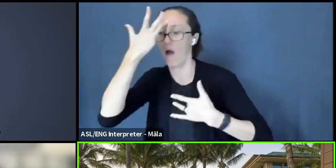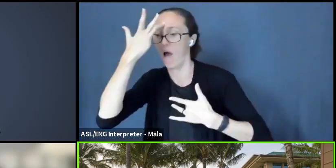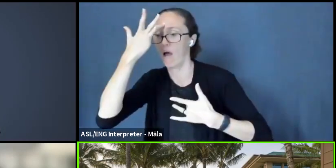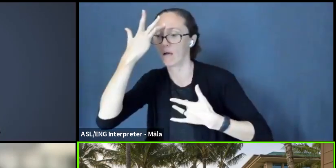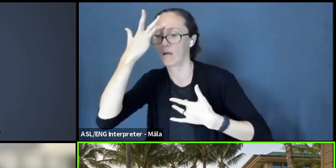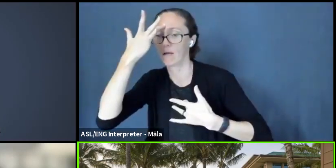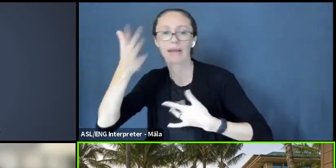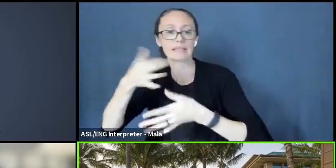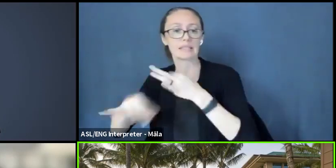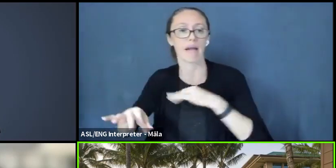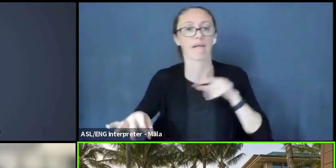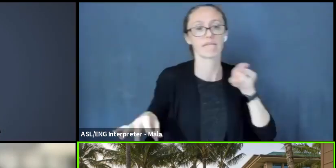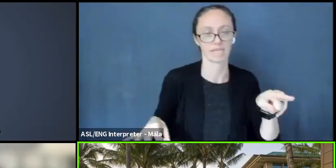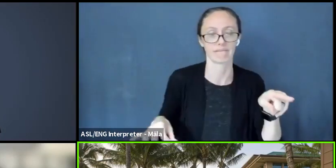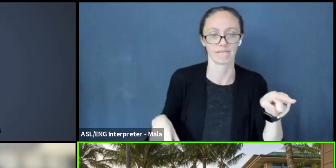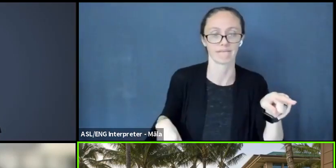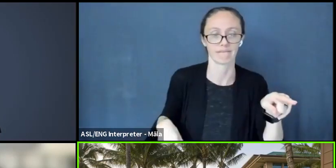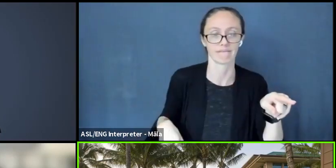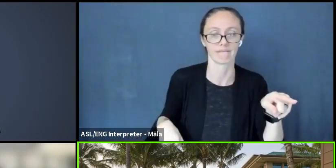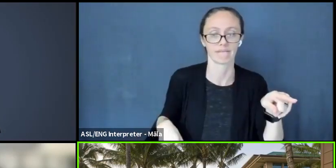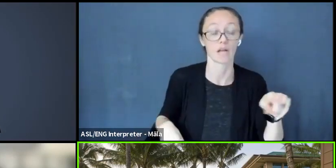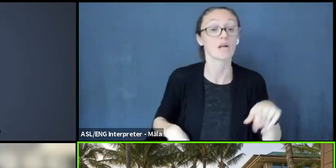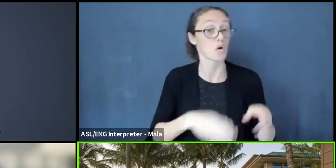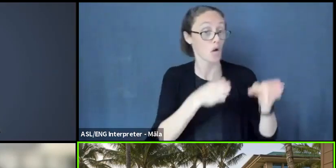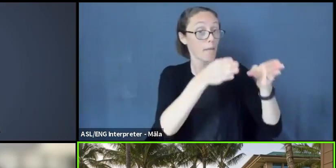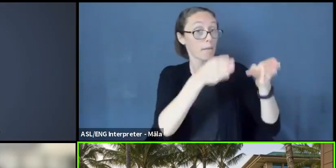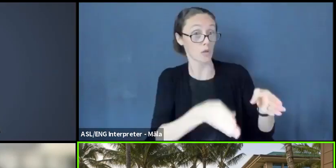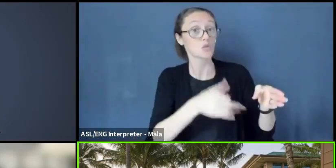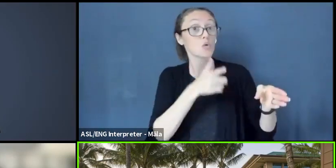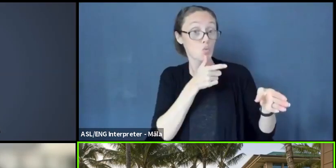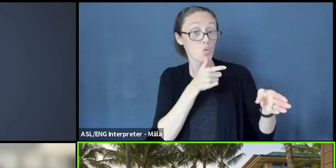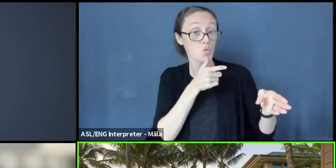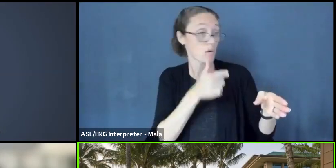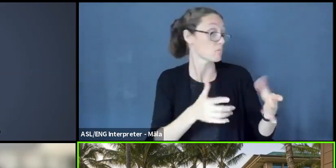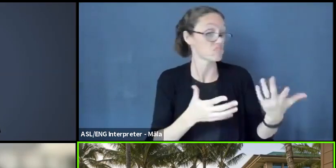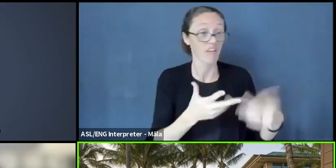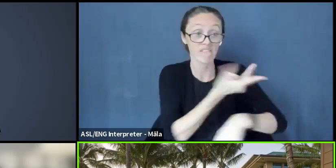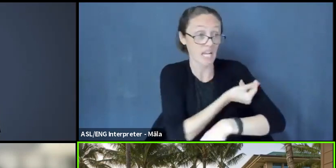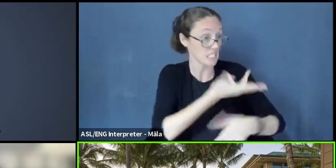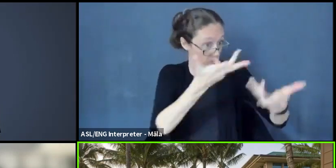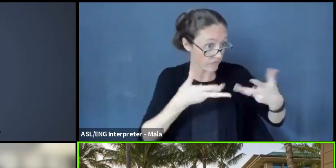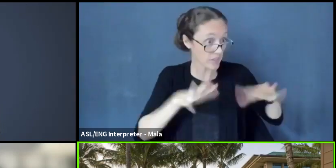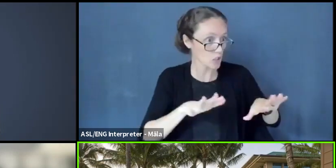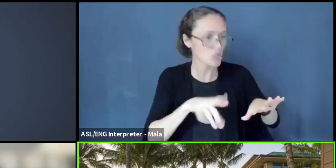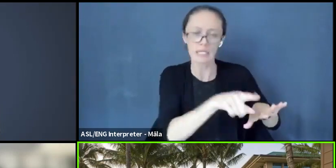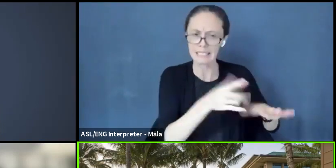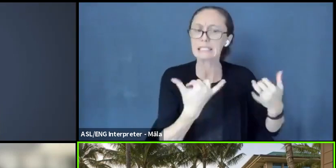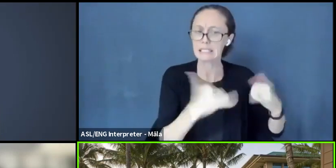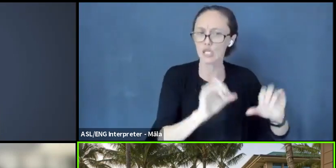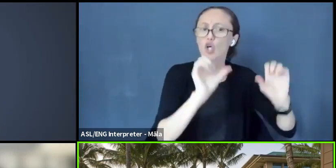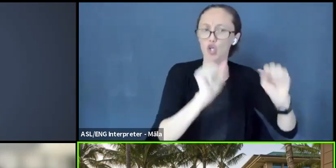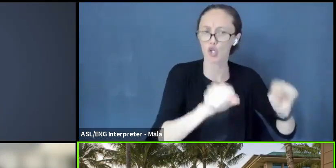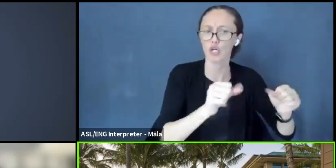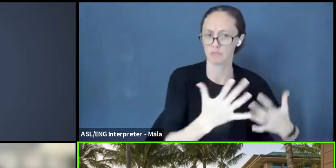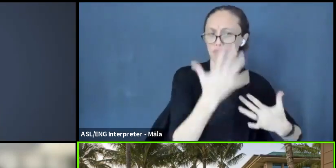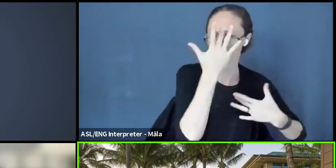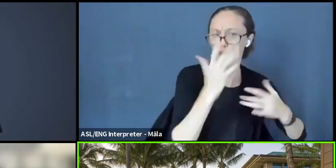So but this person who is fully vaccinated could get still get it. That is why the mask is still recommended.